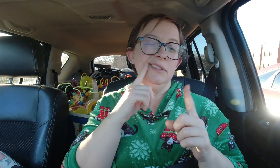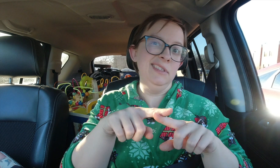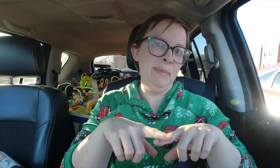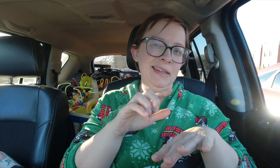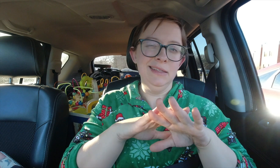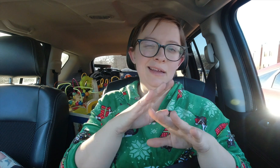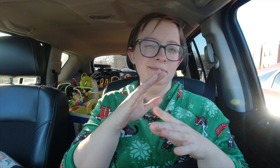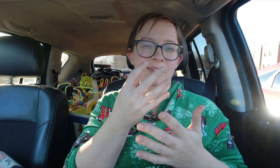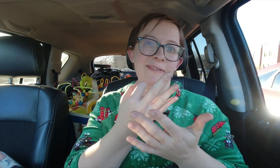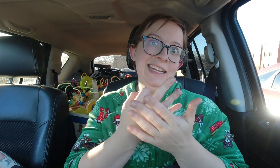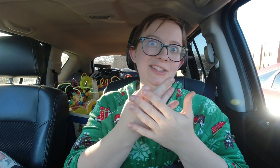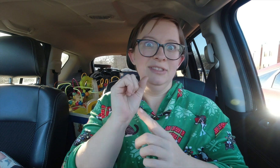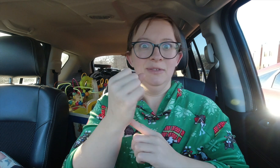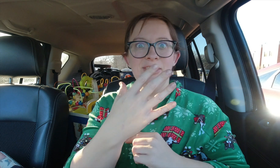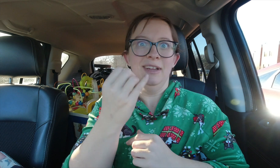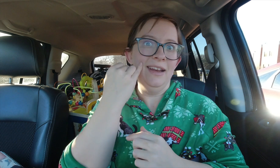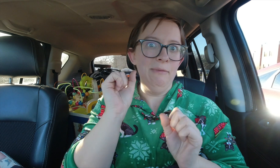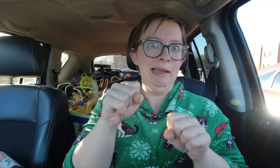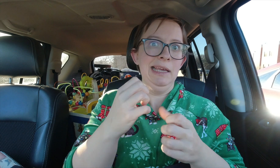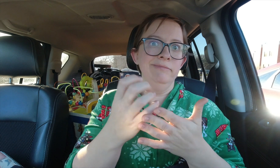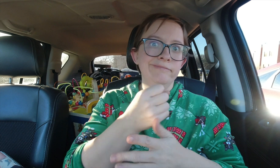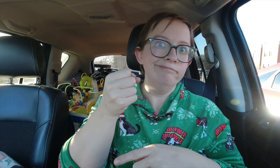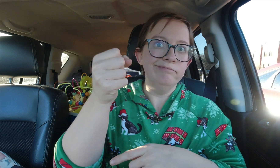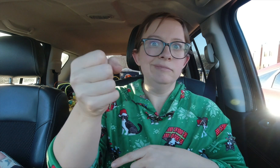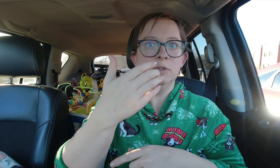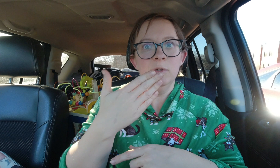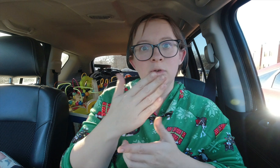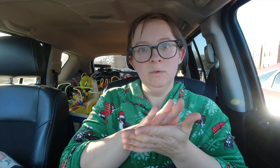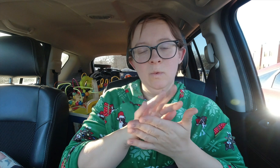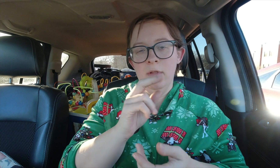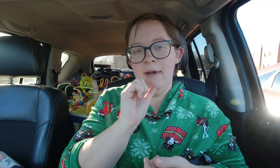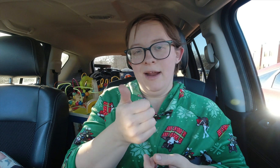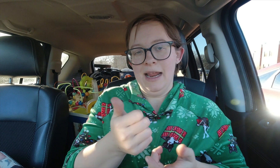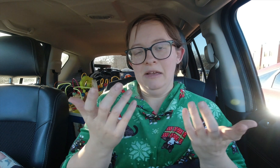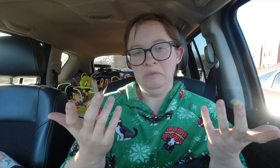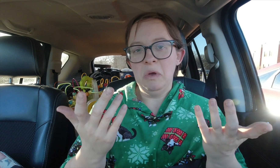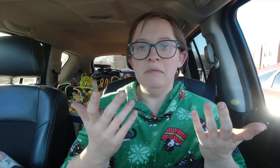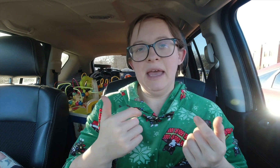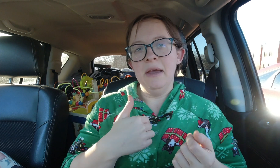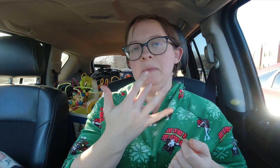That's what Jenna said, but I guess it kind of just depends on our financial situation and if we can get him into a good school or not.